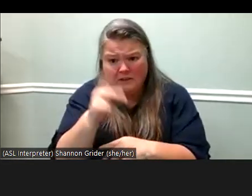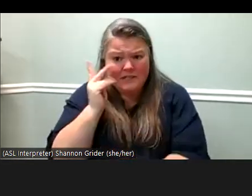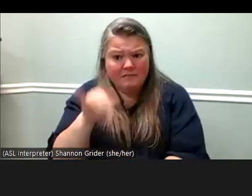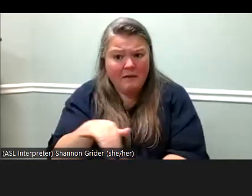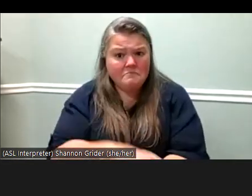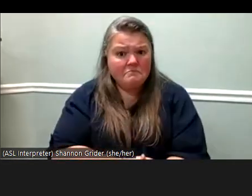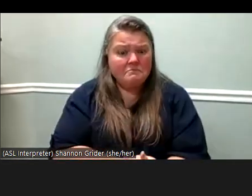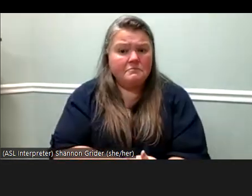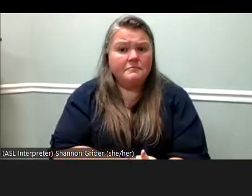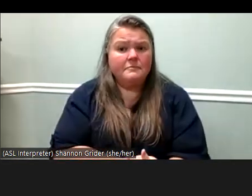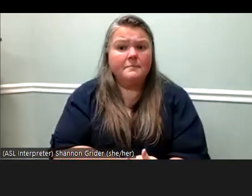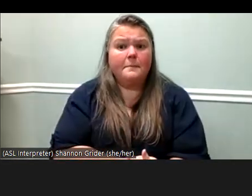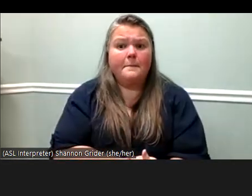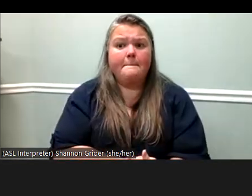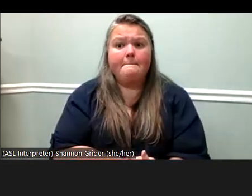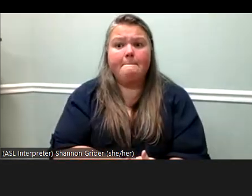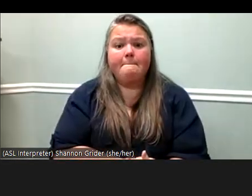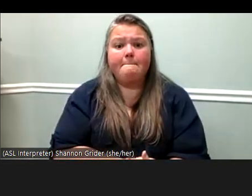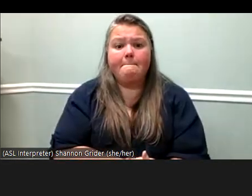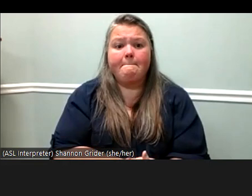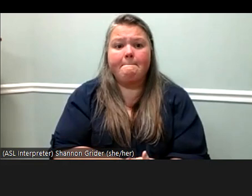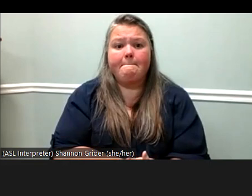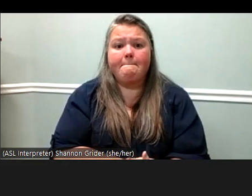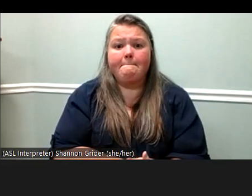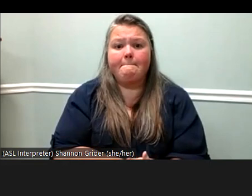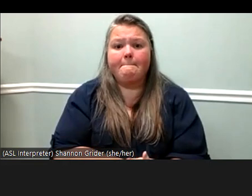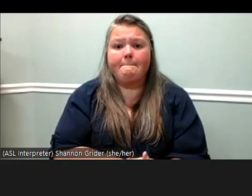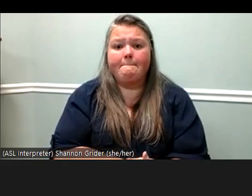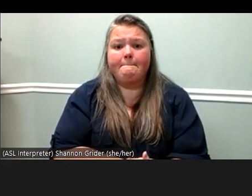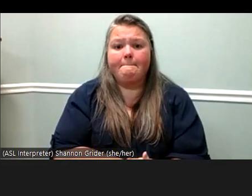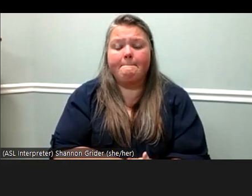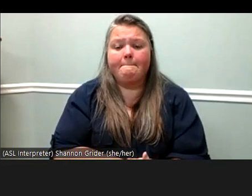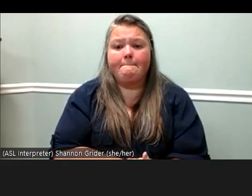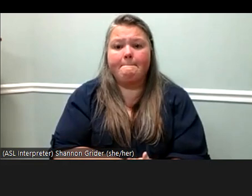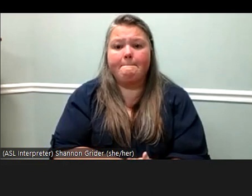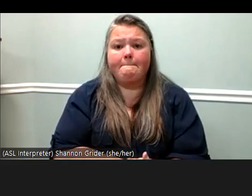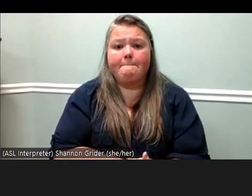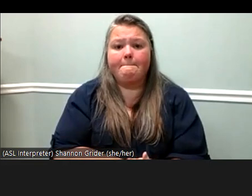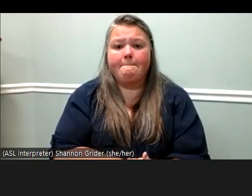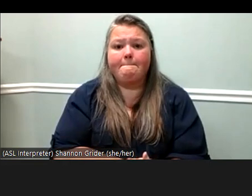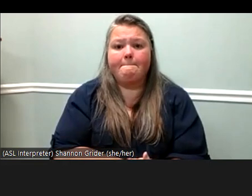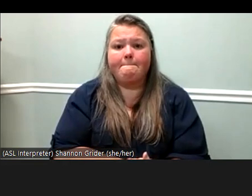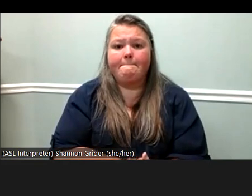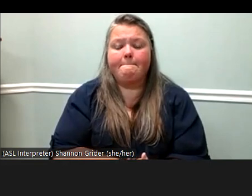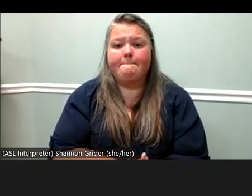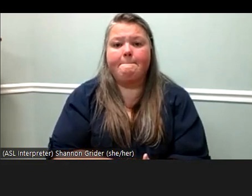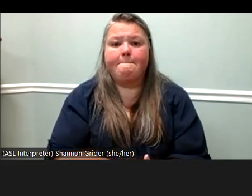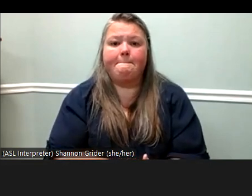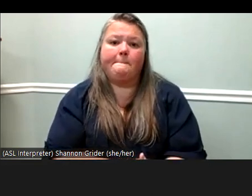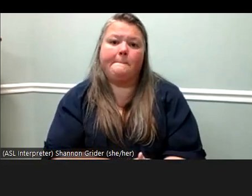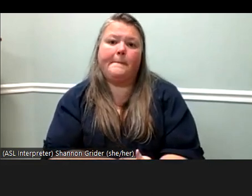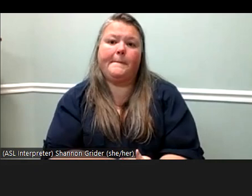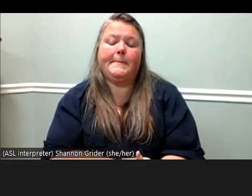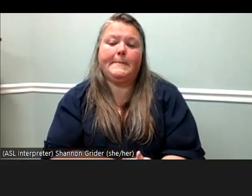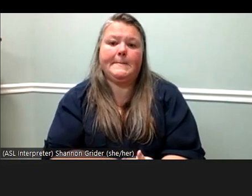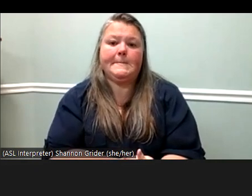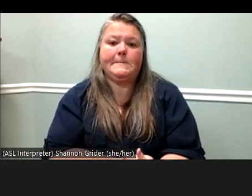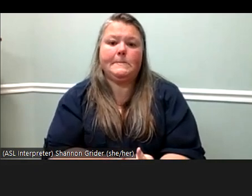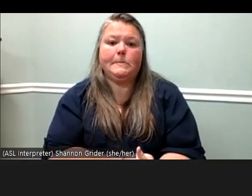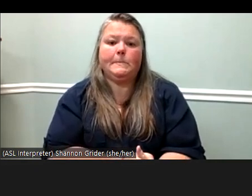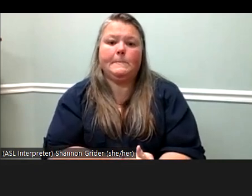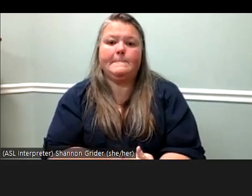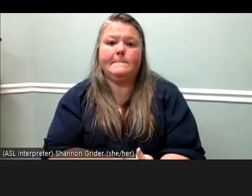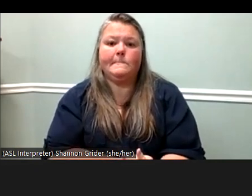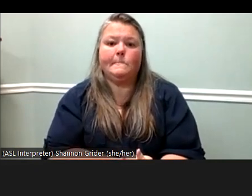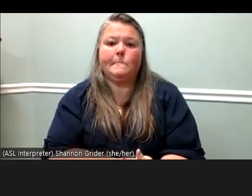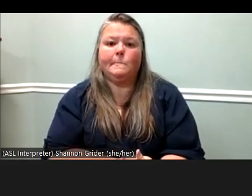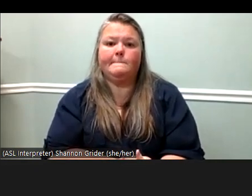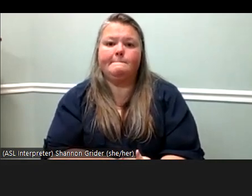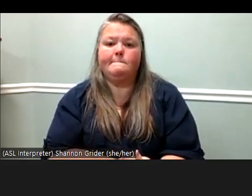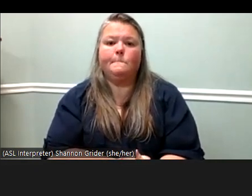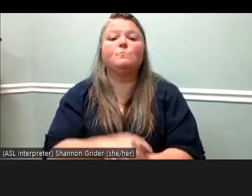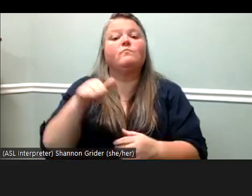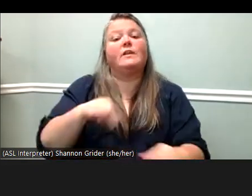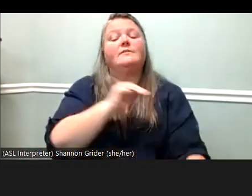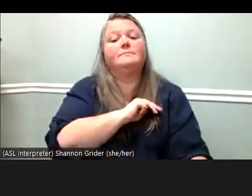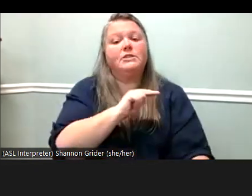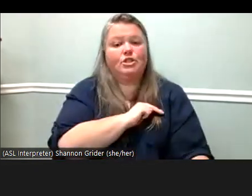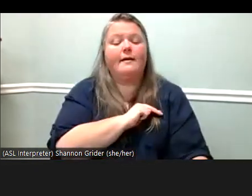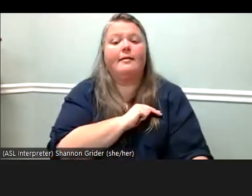IN KENTUCKY TOO. IF YOU'VE HAD THE SAME THING, THAT THOSE AUDIOLOGISTS FOUND IN TENNESSEE, IF YOU'VE HEARD OF OR SEEN PEOPLE BE TURNED AWAY BECAUSE OF HEARING LOSS,